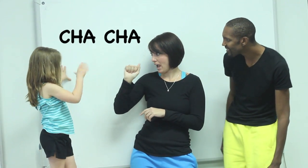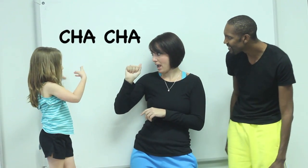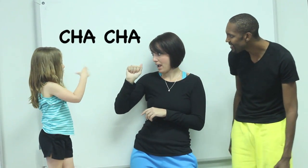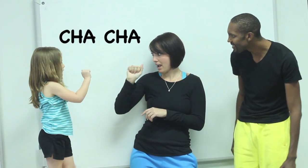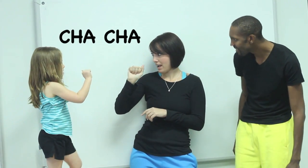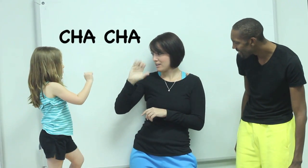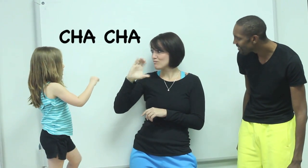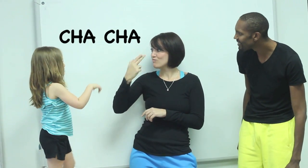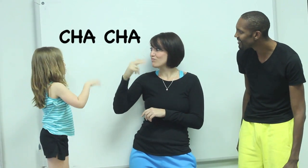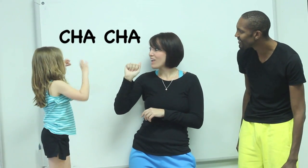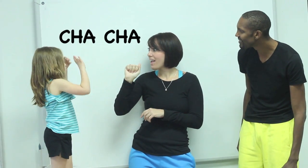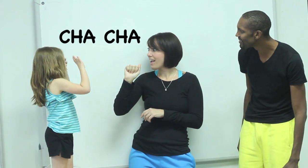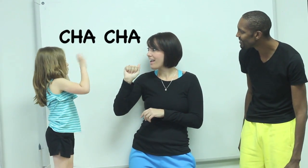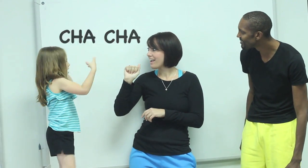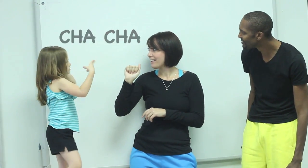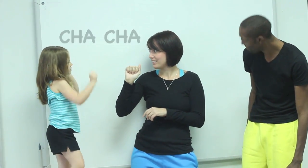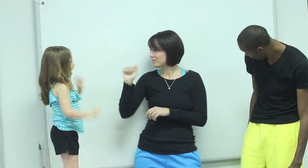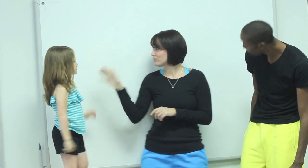C-H-A C-H-A